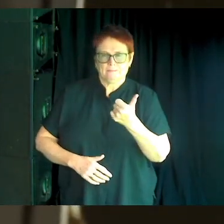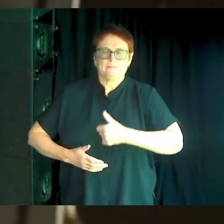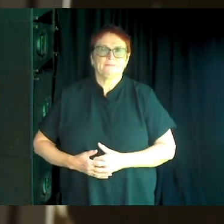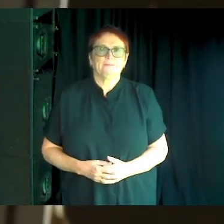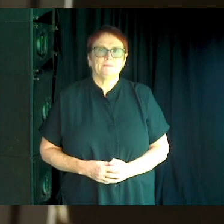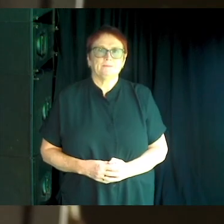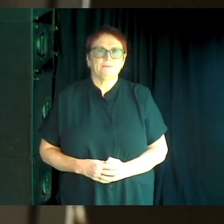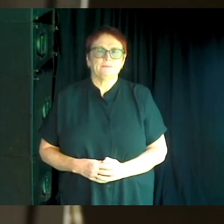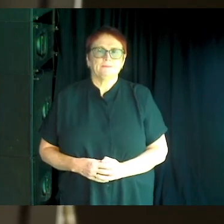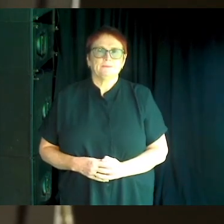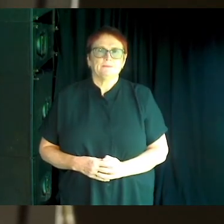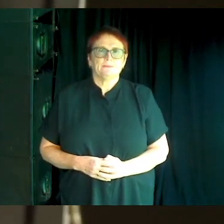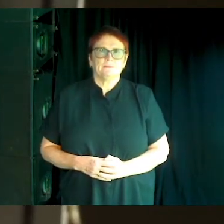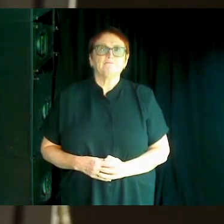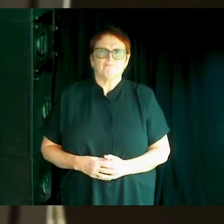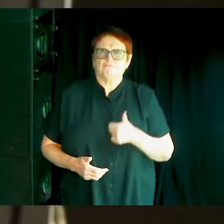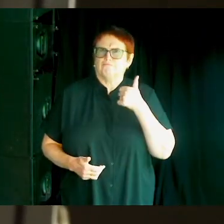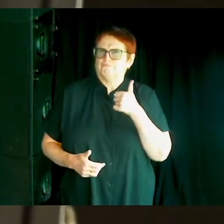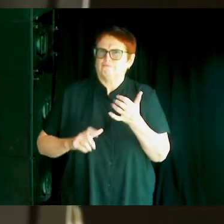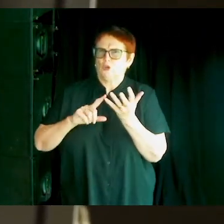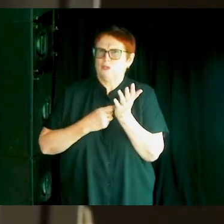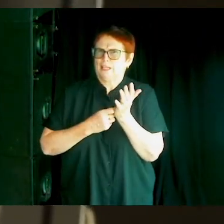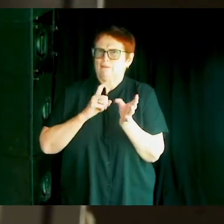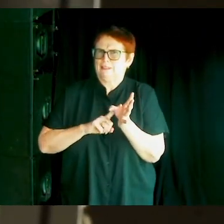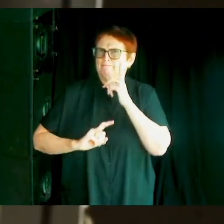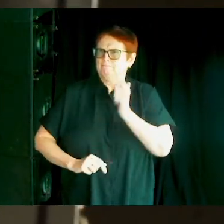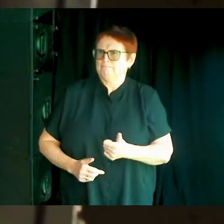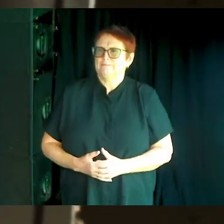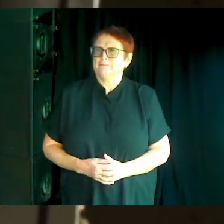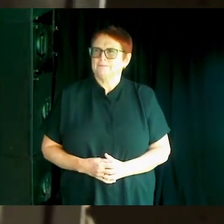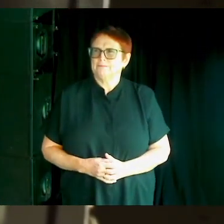that's the curry I remember this is good curry this is what I call a perfect curry